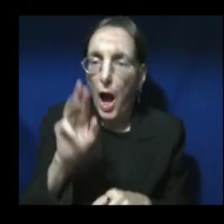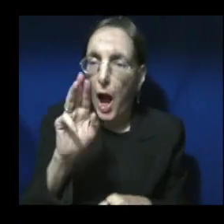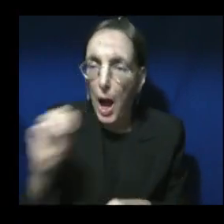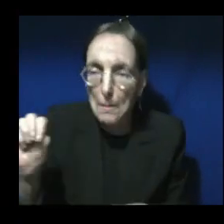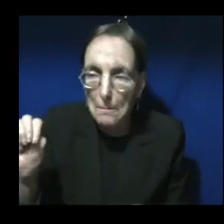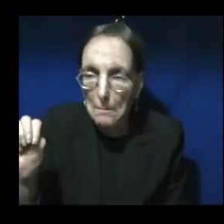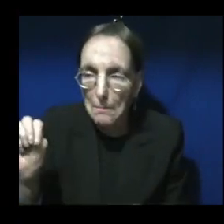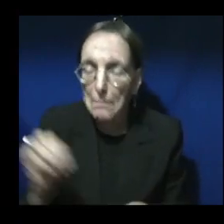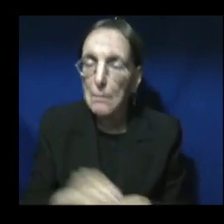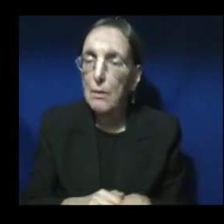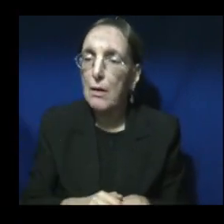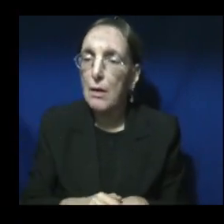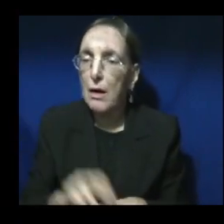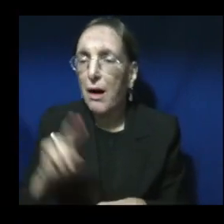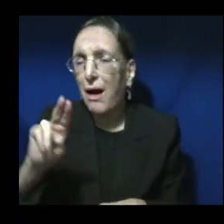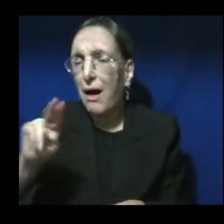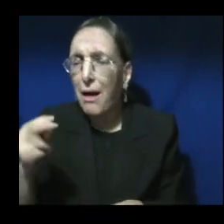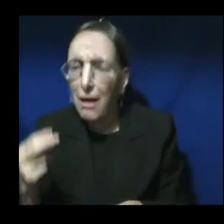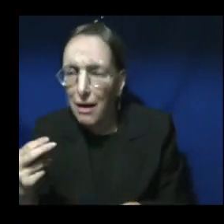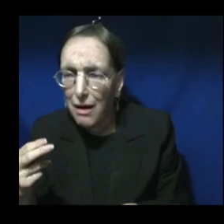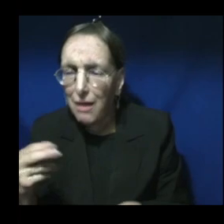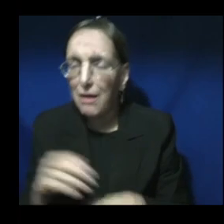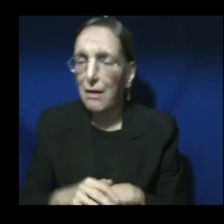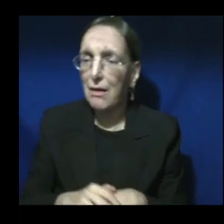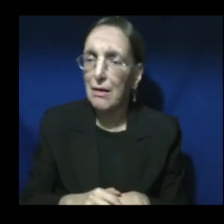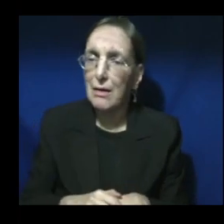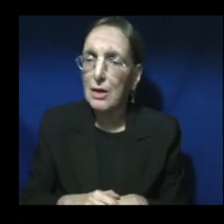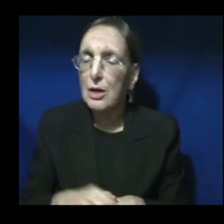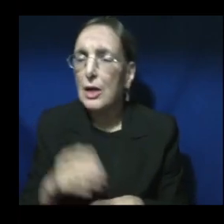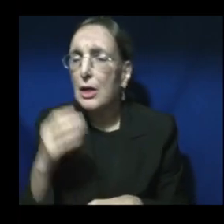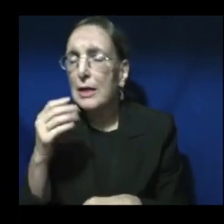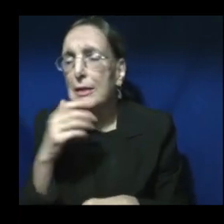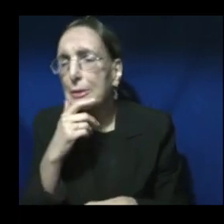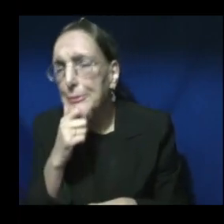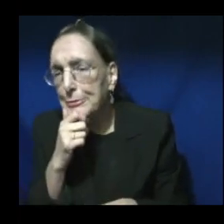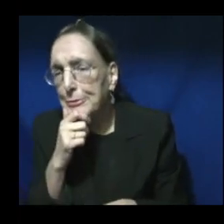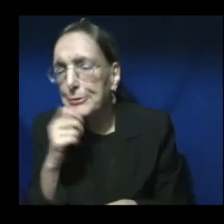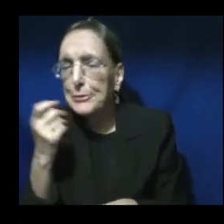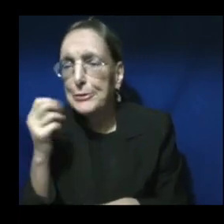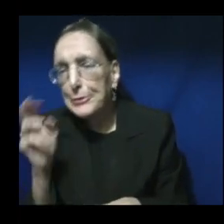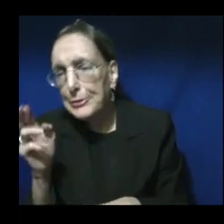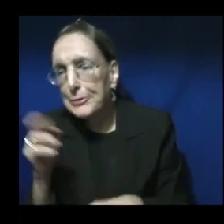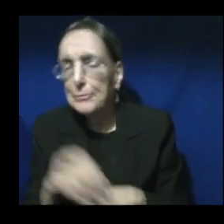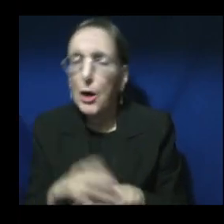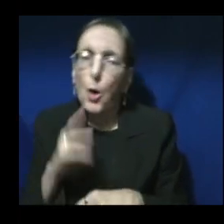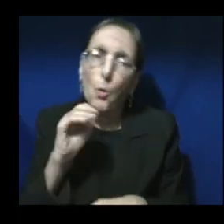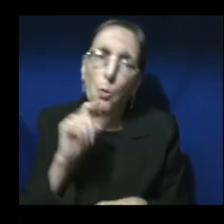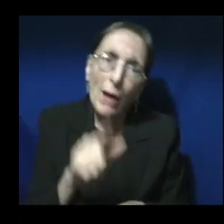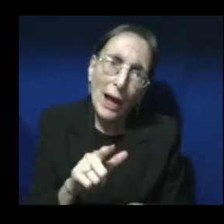say these things all the time, particularly when we’re speaking, right? Well, maybe, er. Imagine